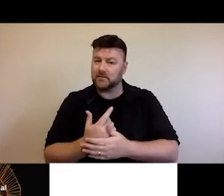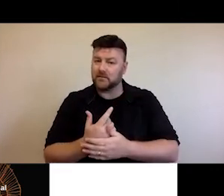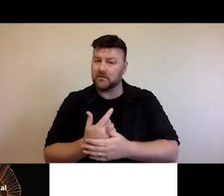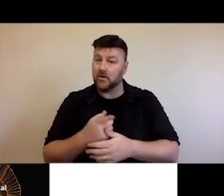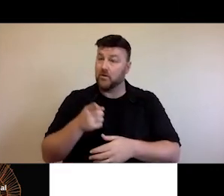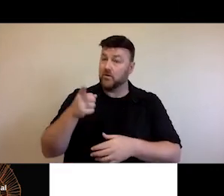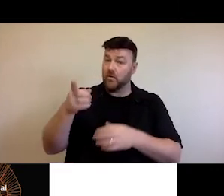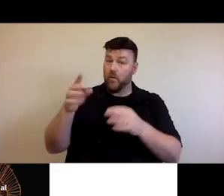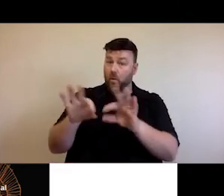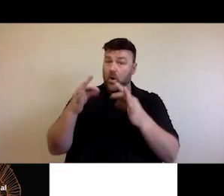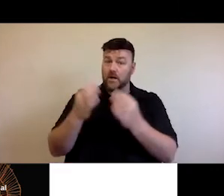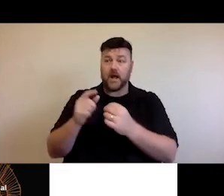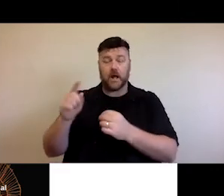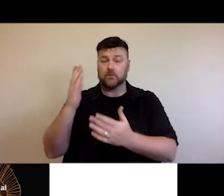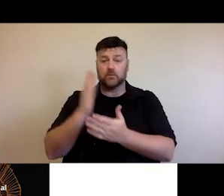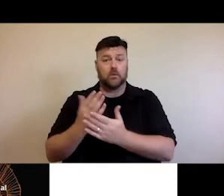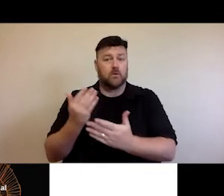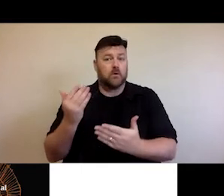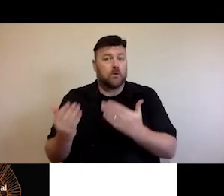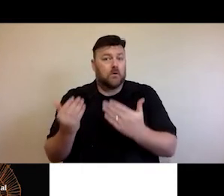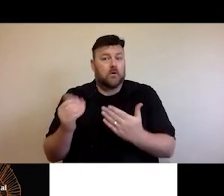were facing significant uncertainty when they were developing this plan.